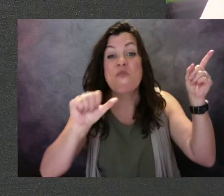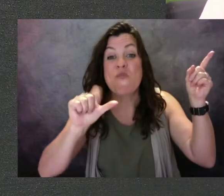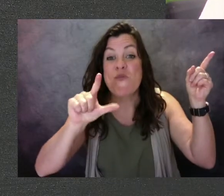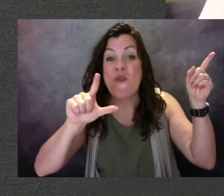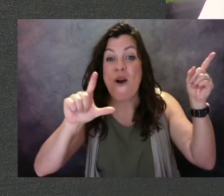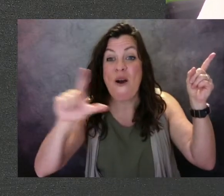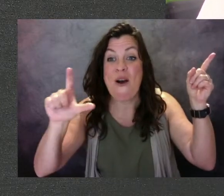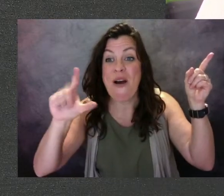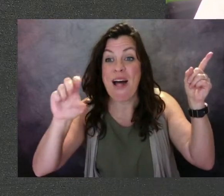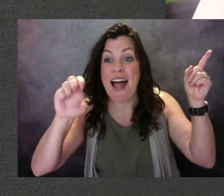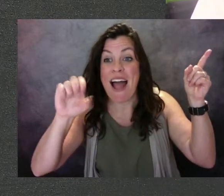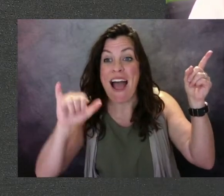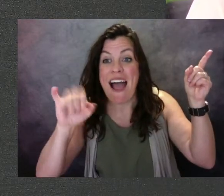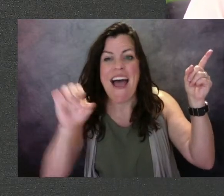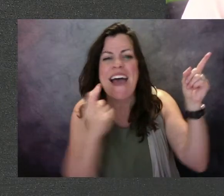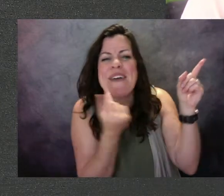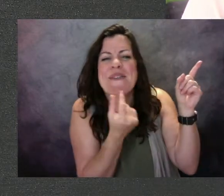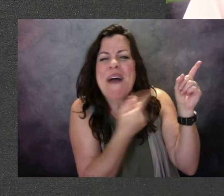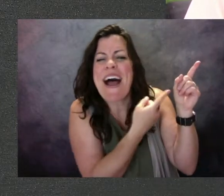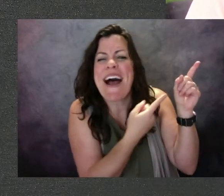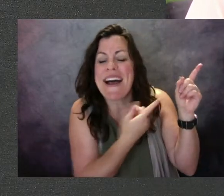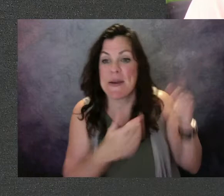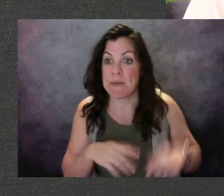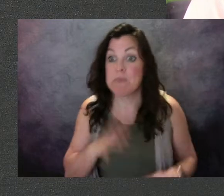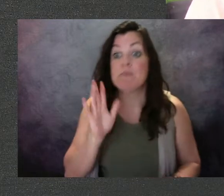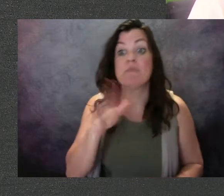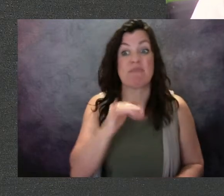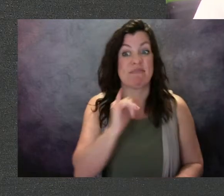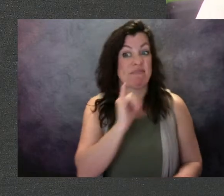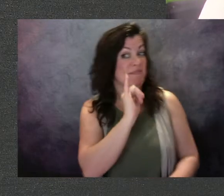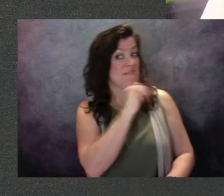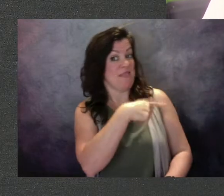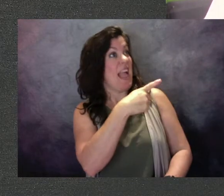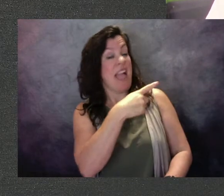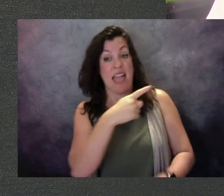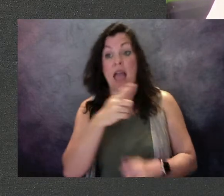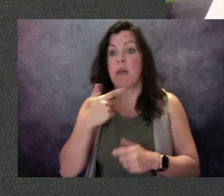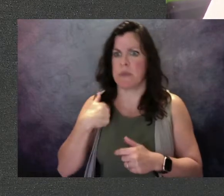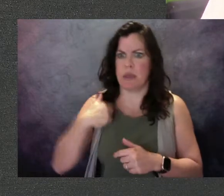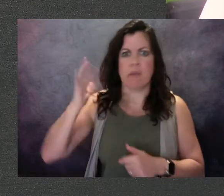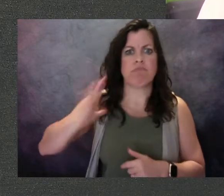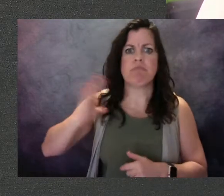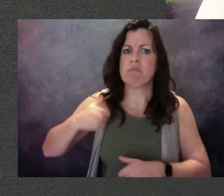at home a little bit about this walleye. I was perch fishing in Lake Erie just outside of the channel,